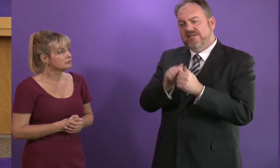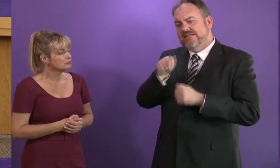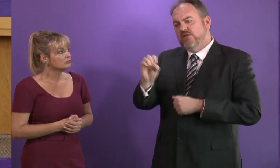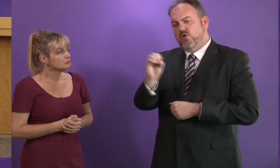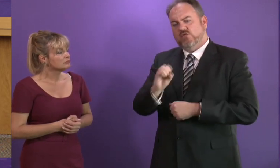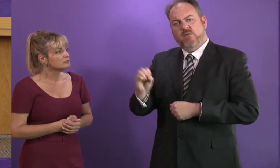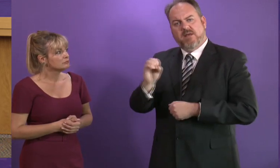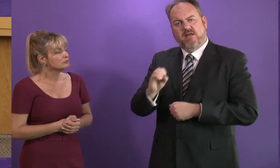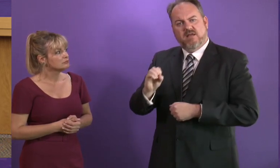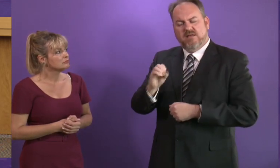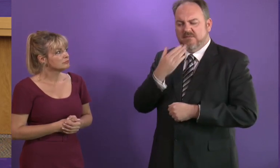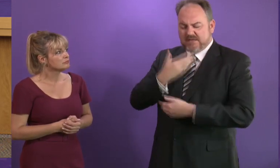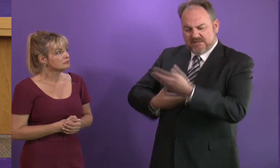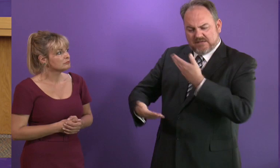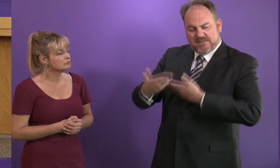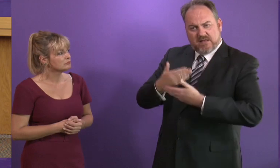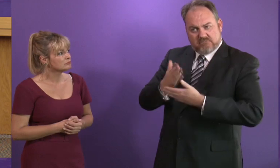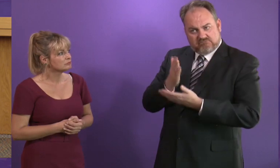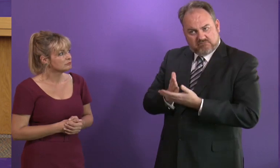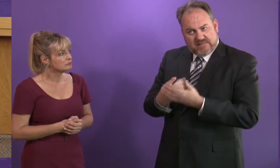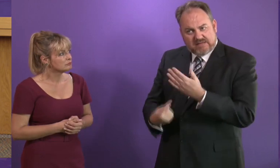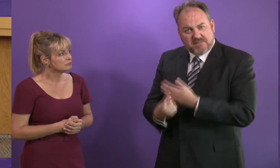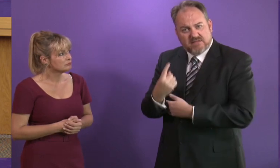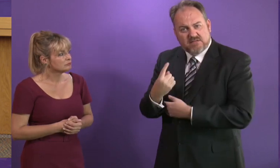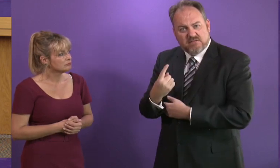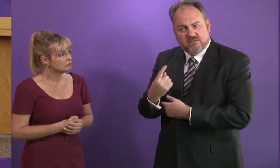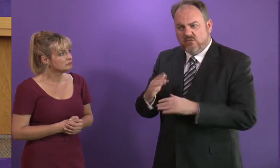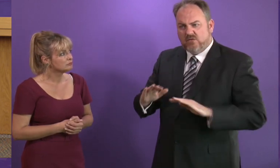confirm whether that is the case? Does she accept that further delay in letting the contract